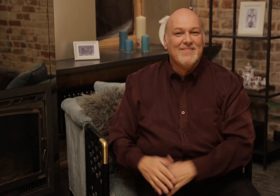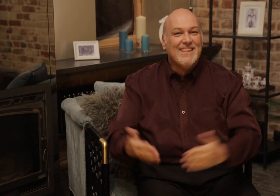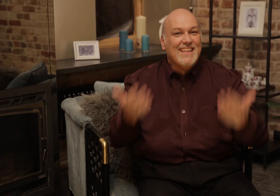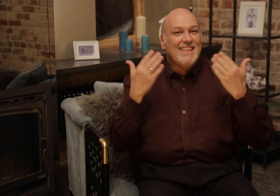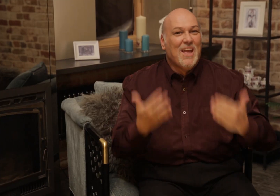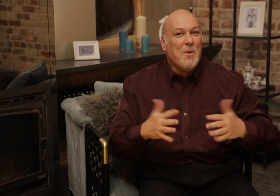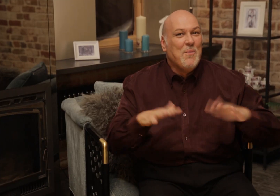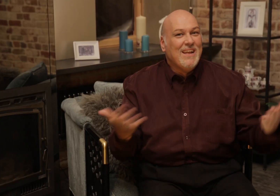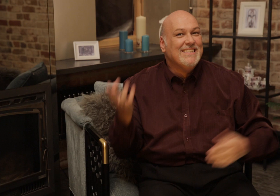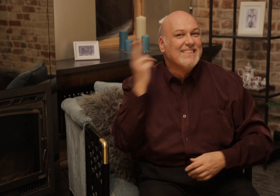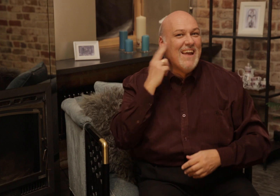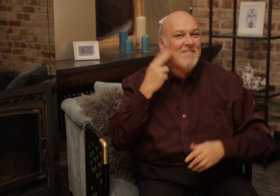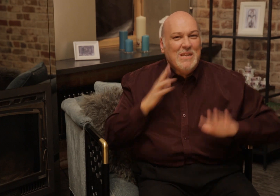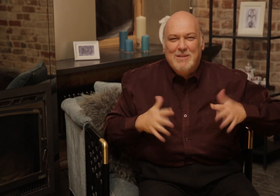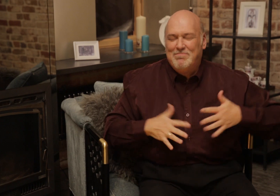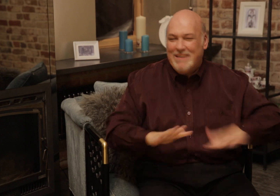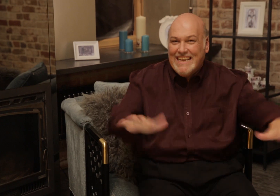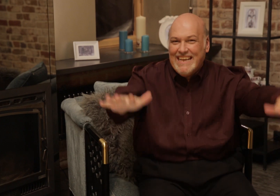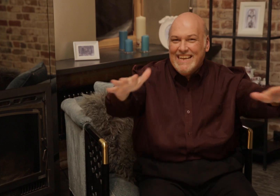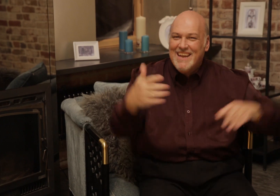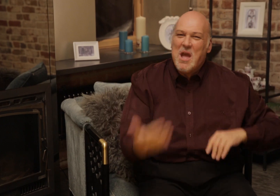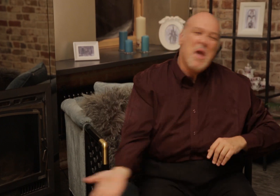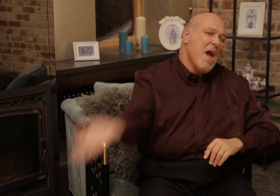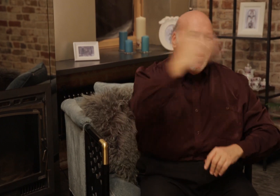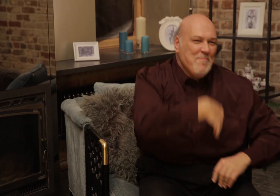It’s DeafBeat time! Follow me!